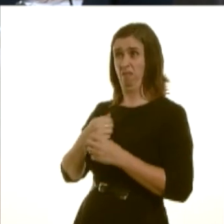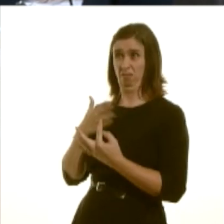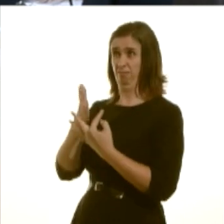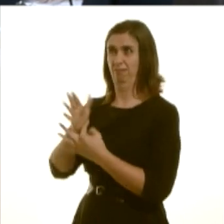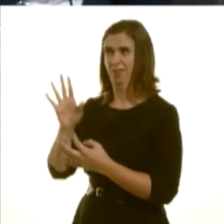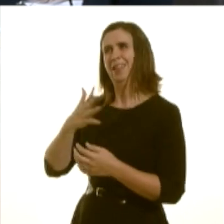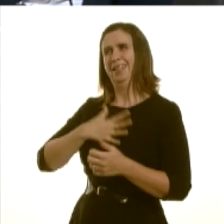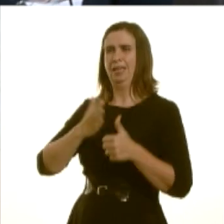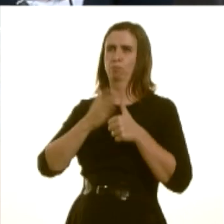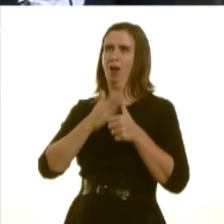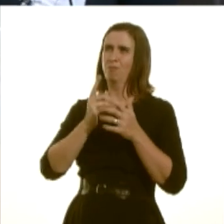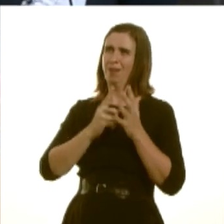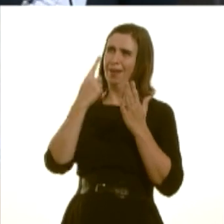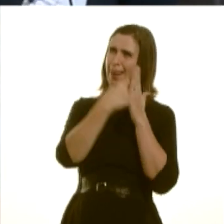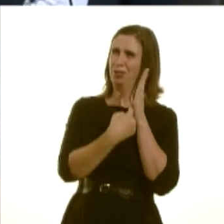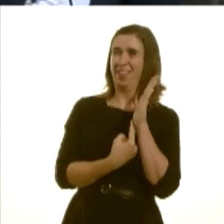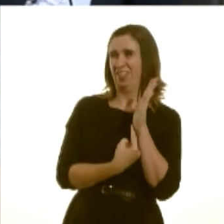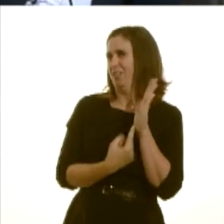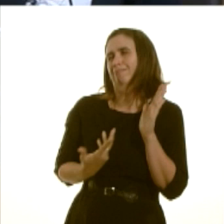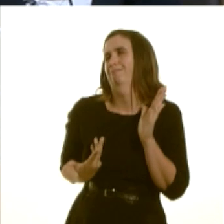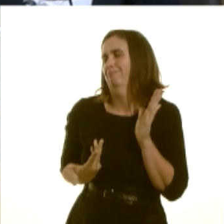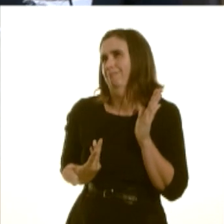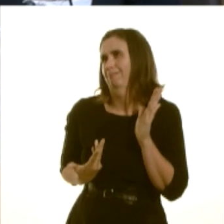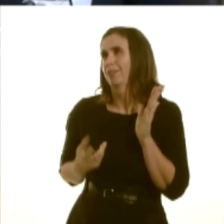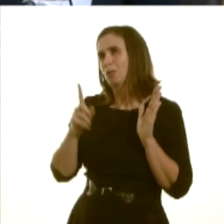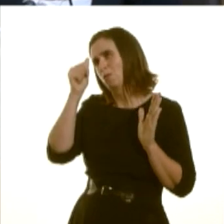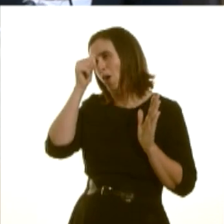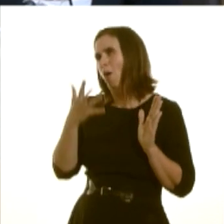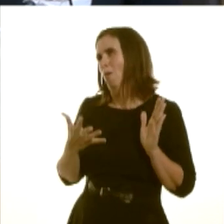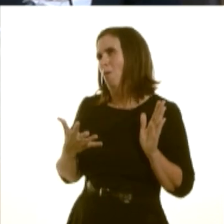That clearly is not going to happen, as the Member will know, before the final decision